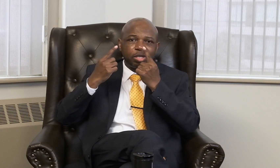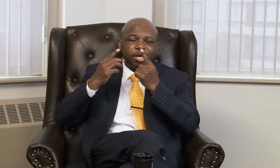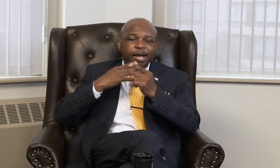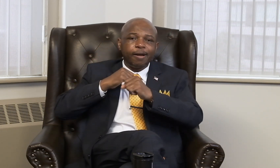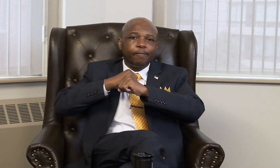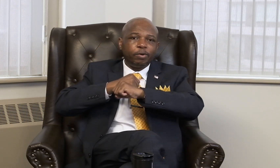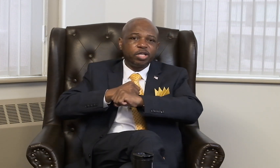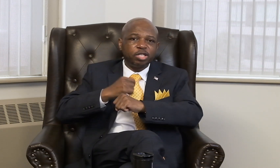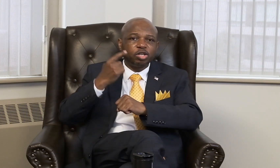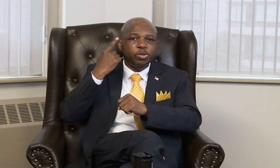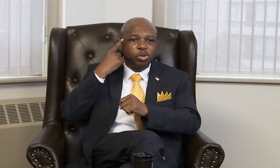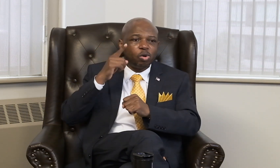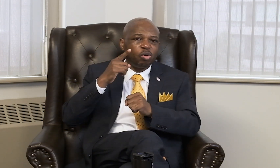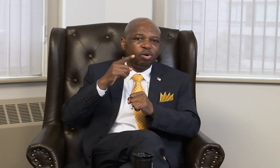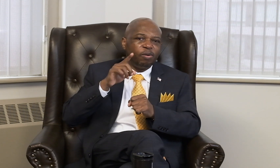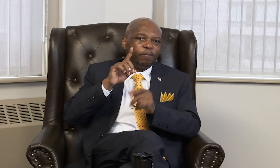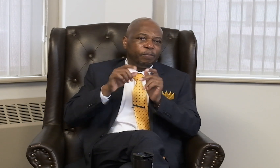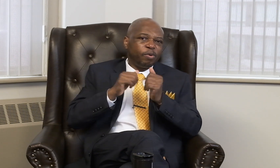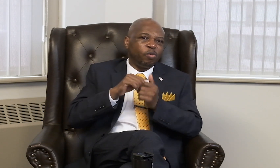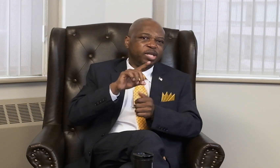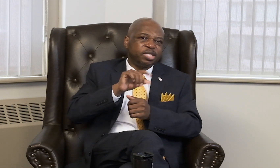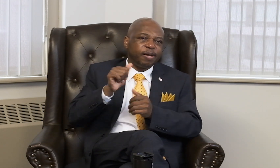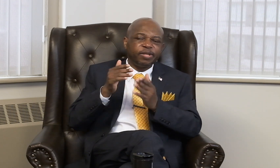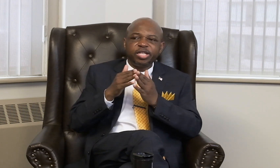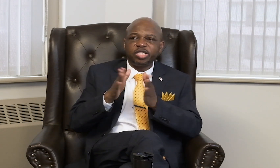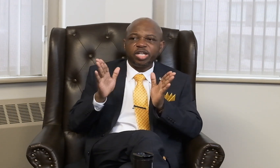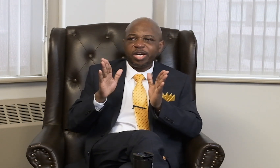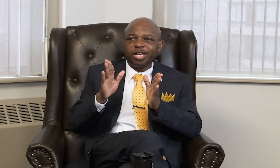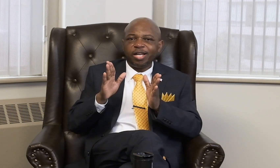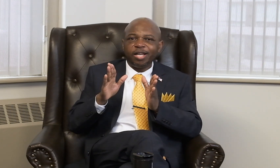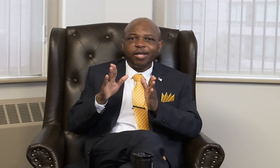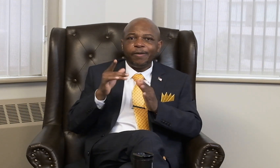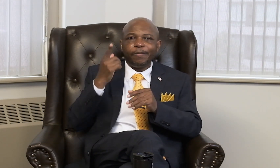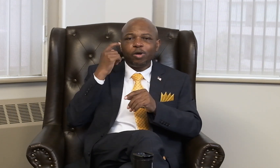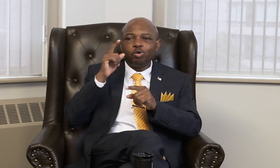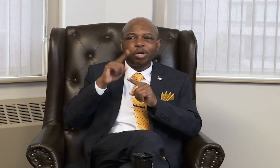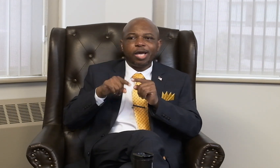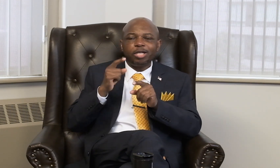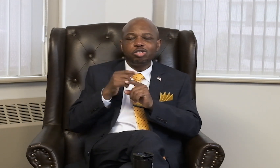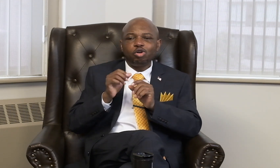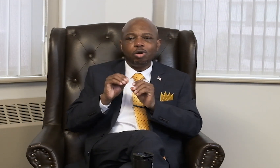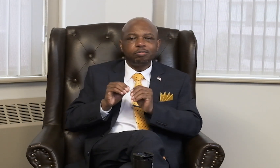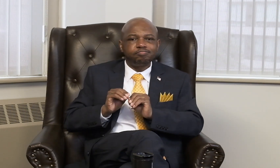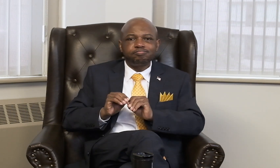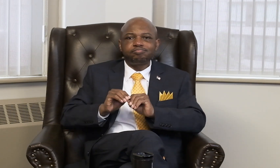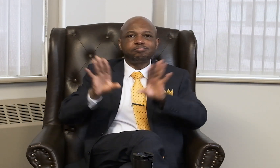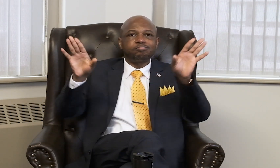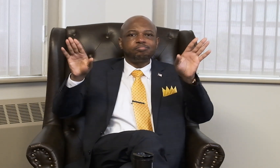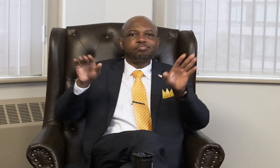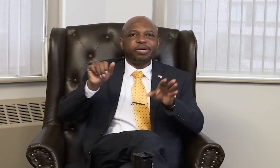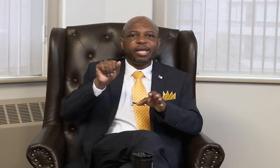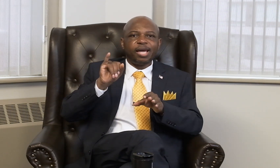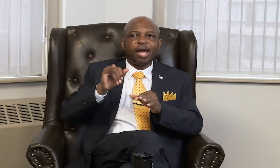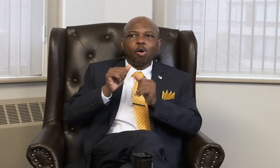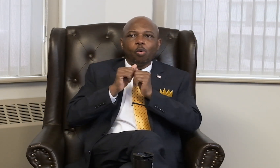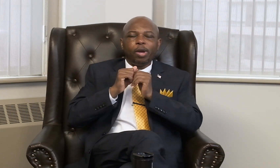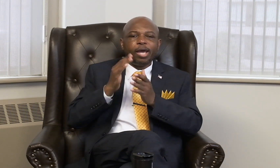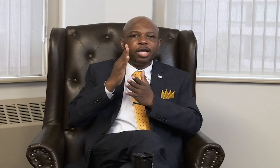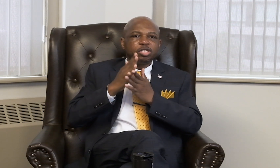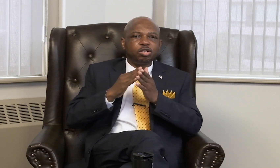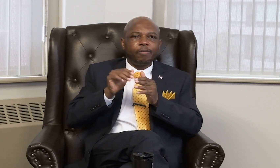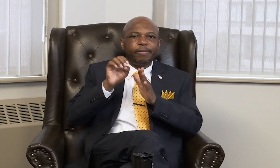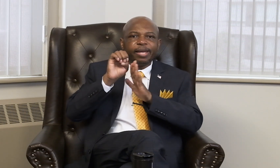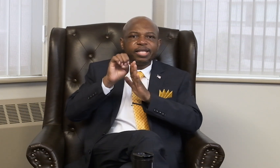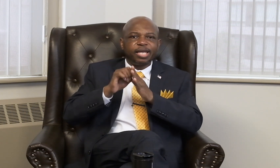in protection for people with disabilities in general. One cannot release AI without